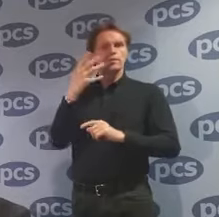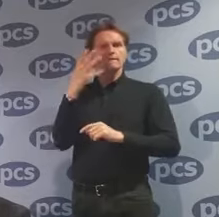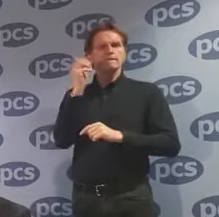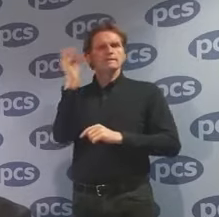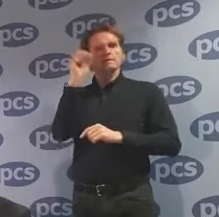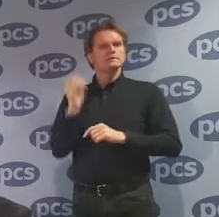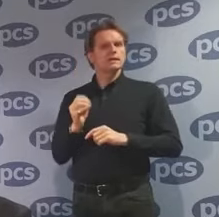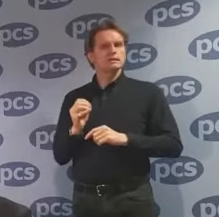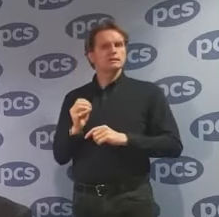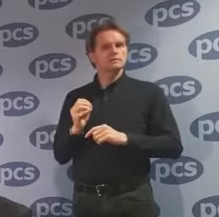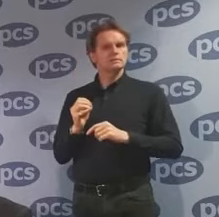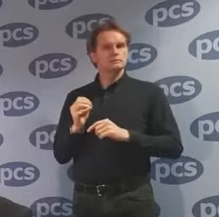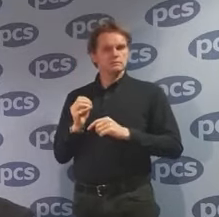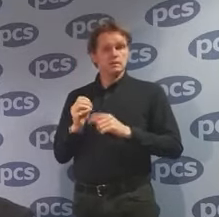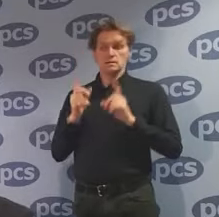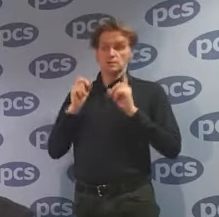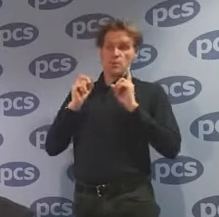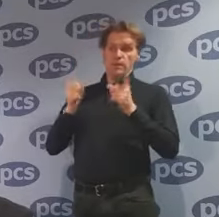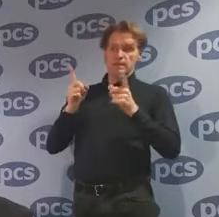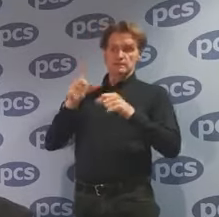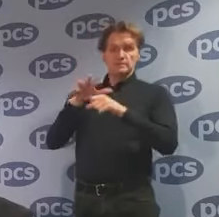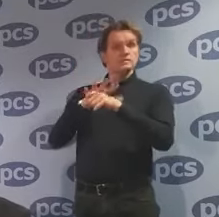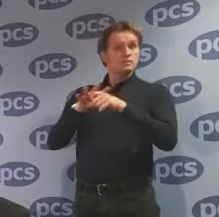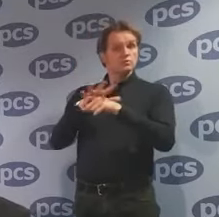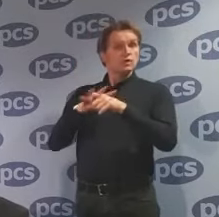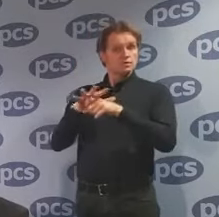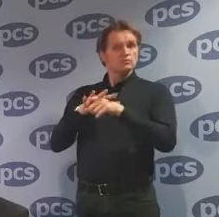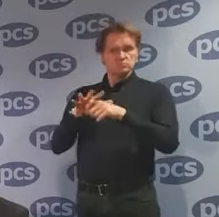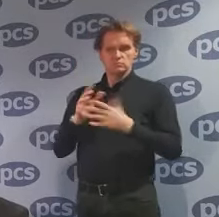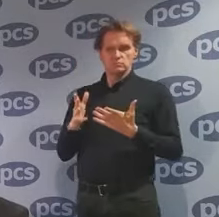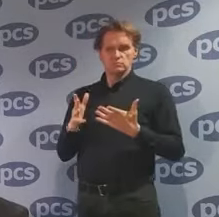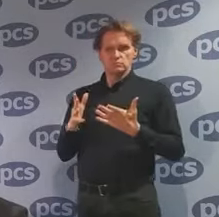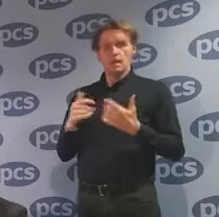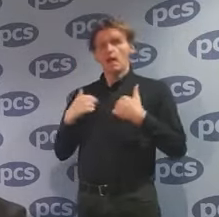win the dispute so that's the situation at the moment and I do hope the people